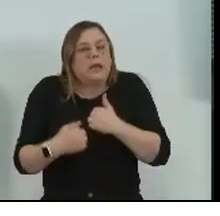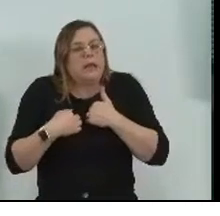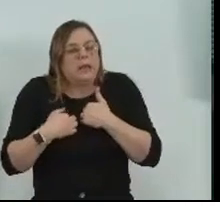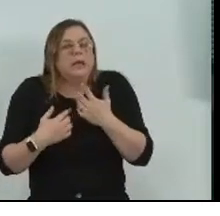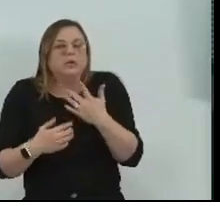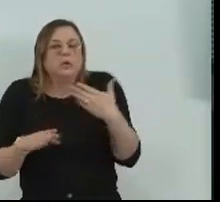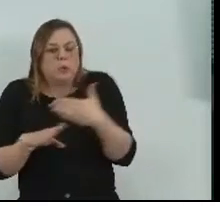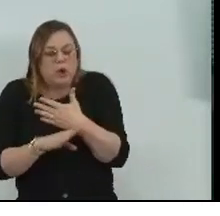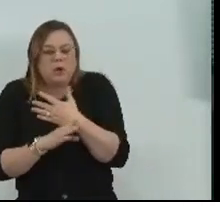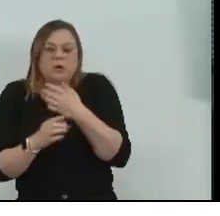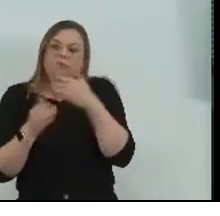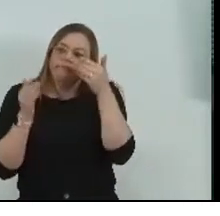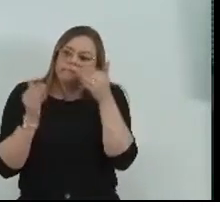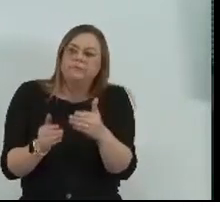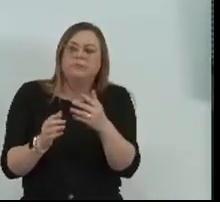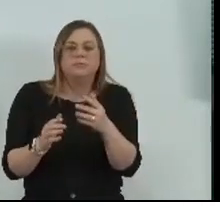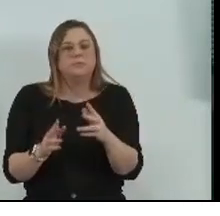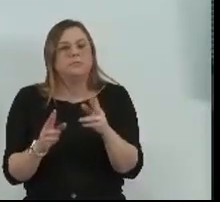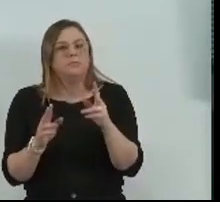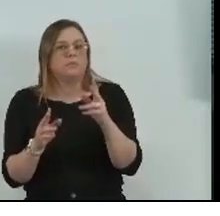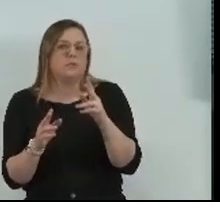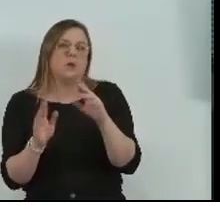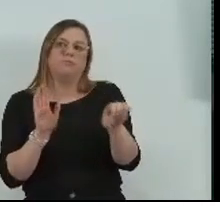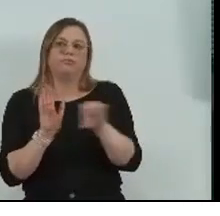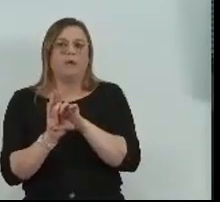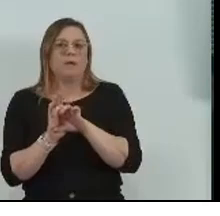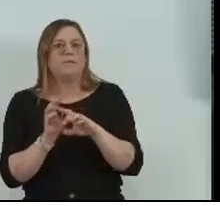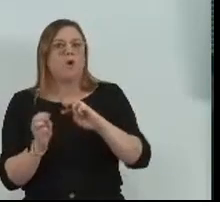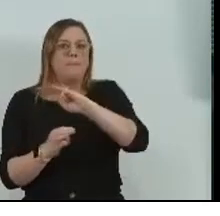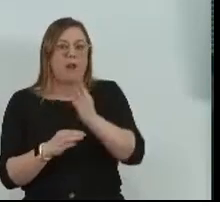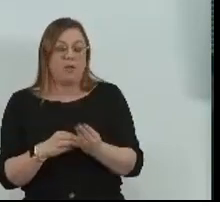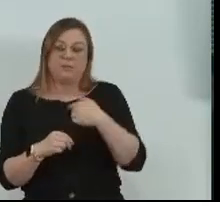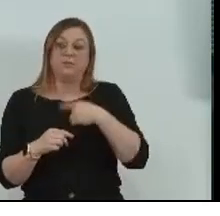incredible brand as the Paralympics. Think of the Paralympics as a brand,